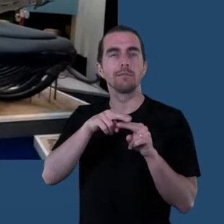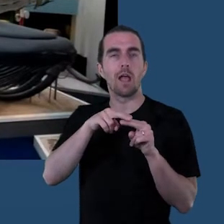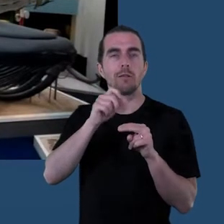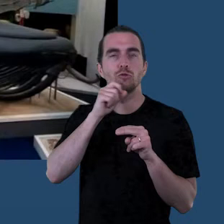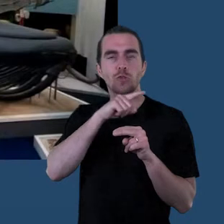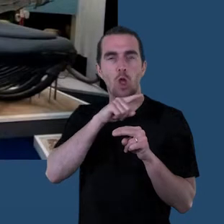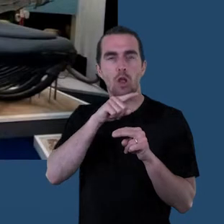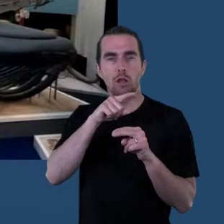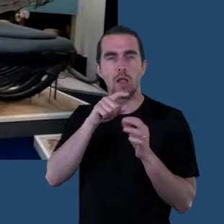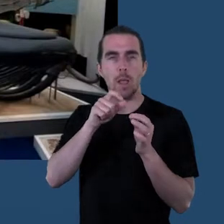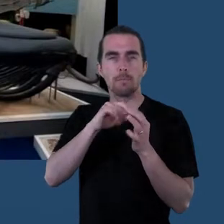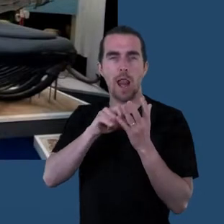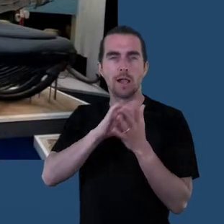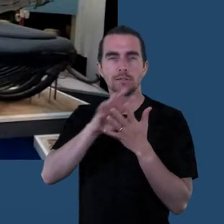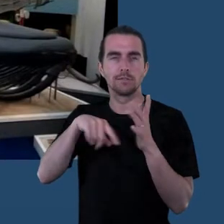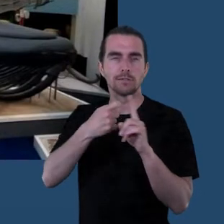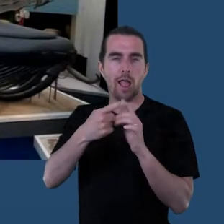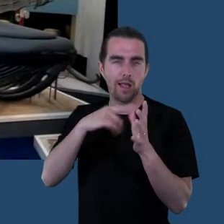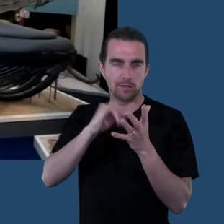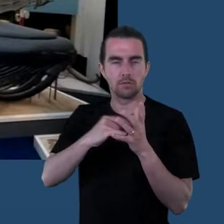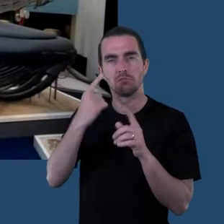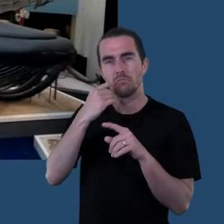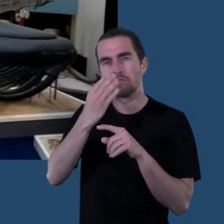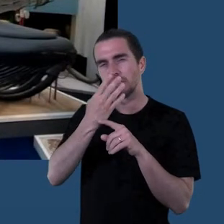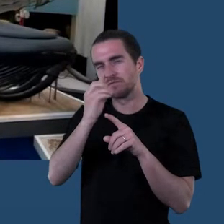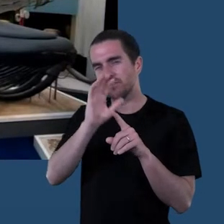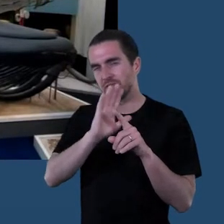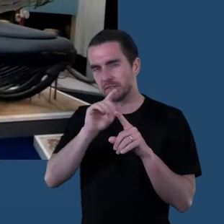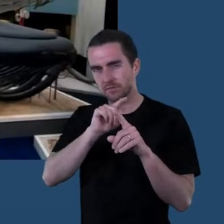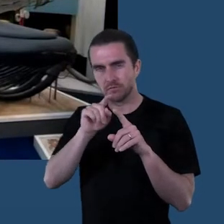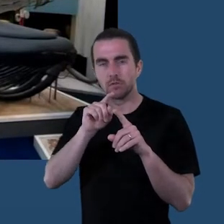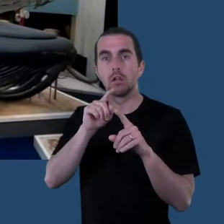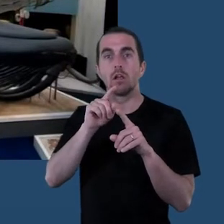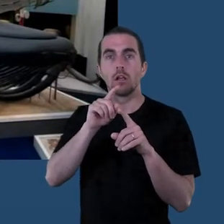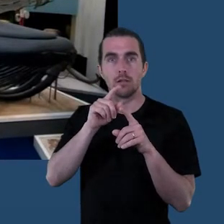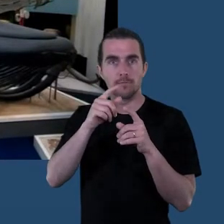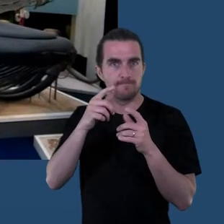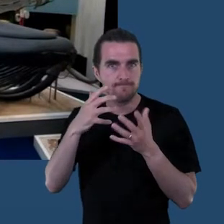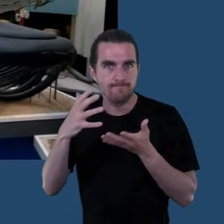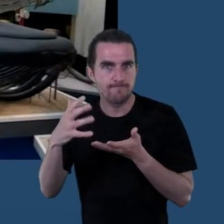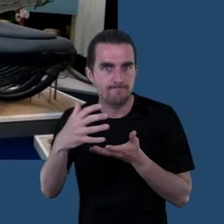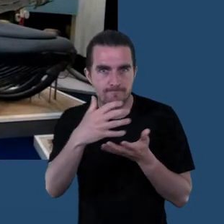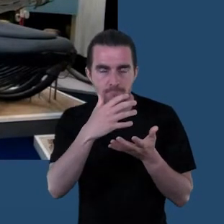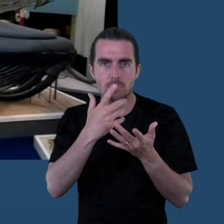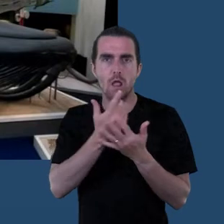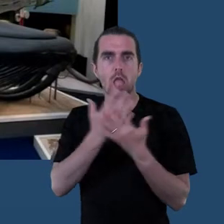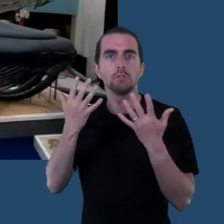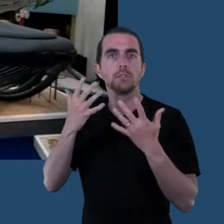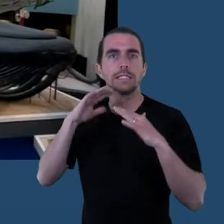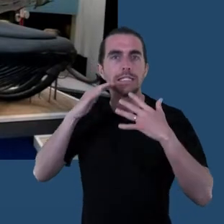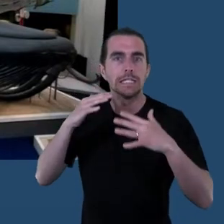the Blaschkas from the 1850s. And these are amazing. And the collection we have is a lot of sea creatures.